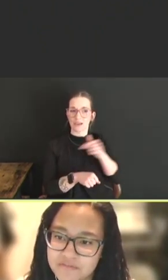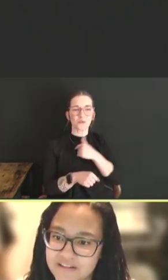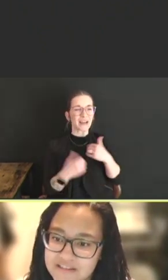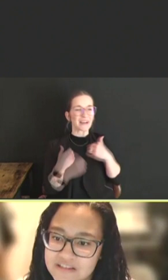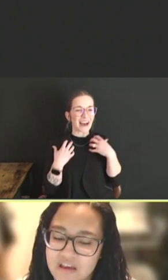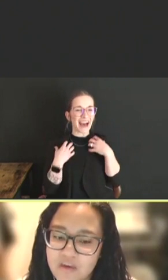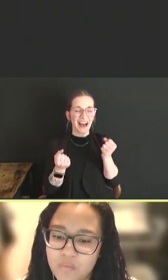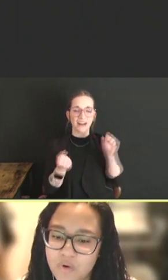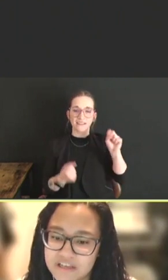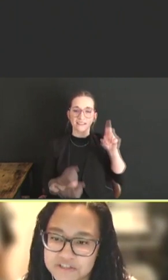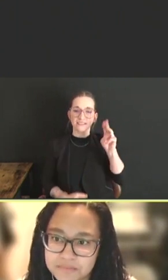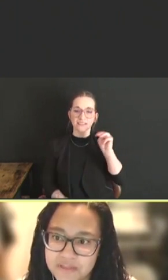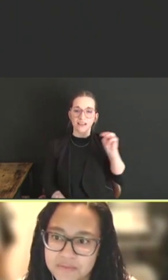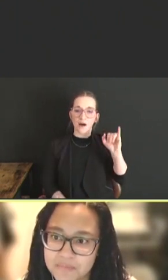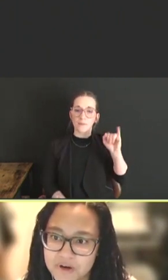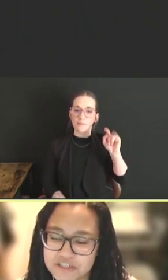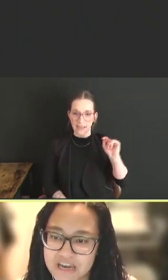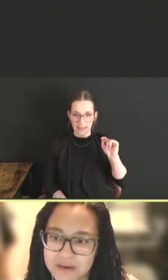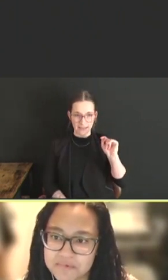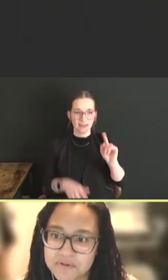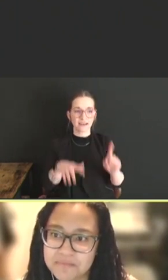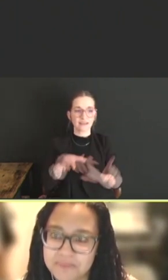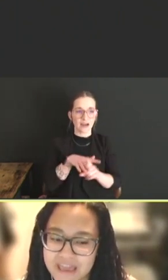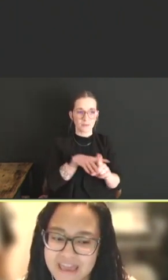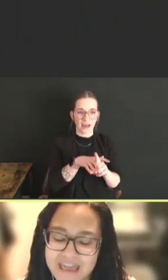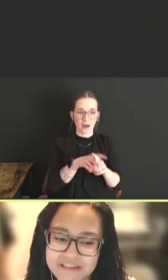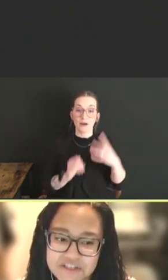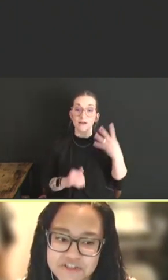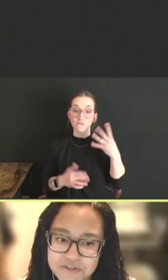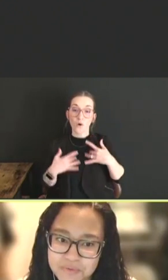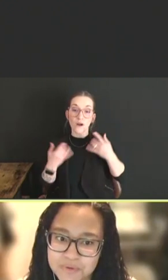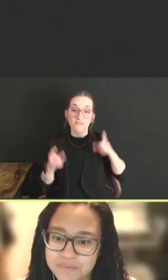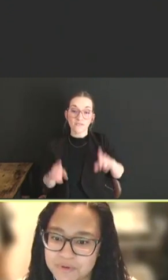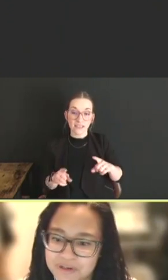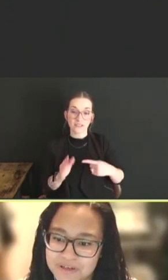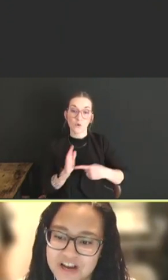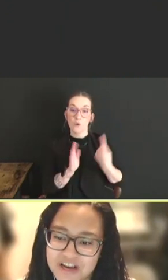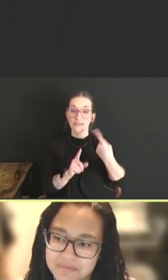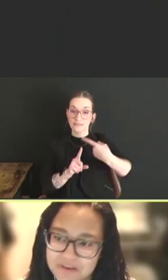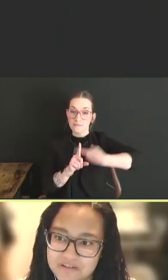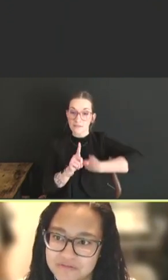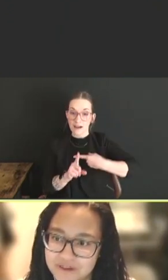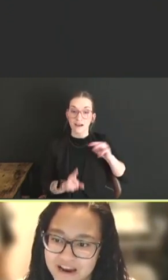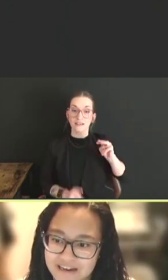events, one each month, March, April, May, and in June, we're going to be talking about a variety